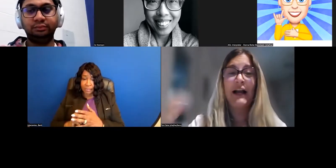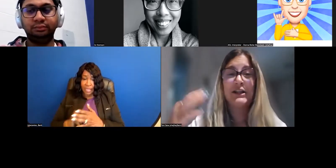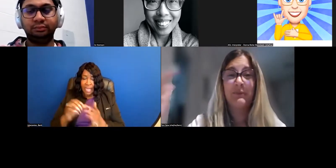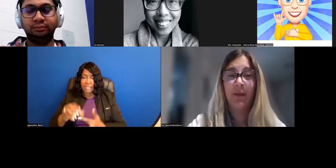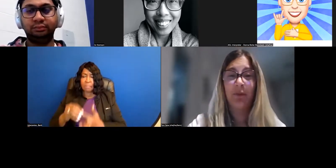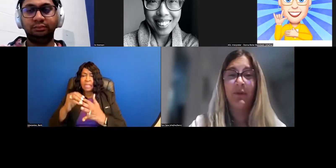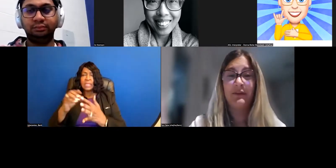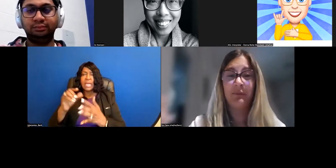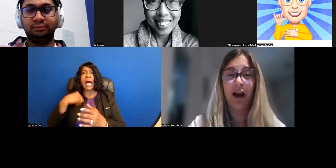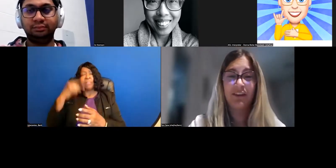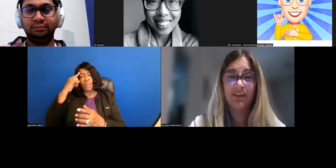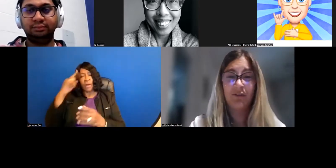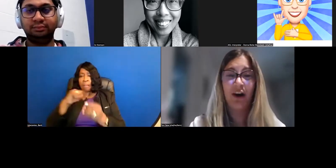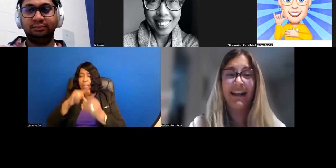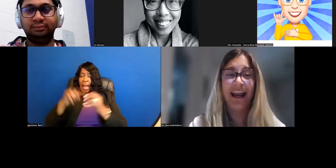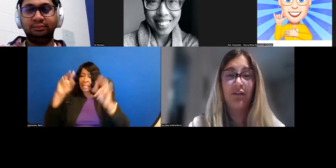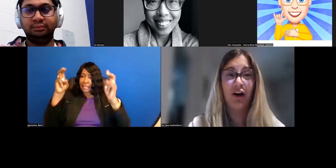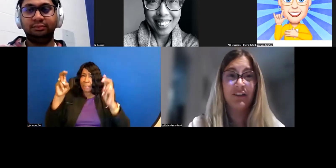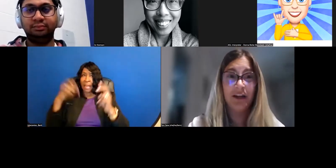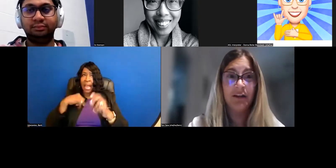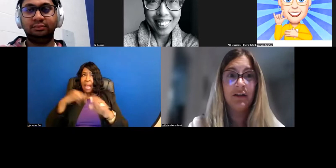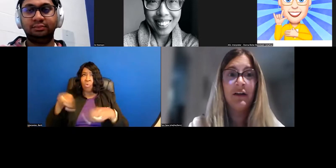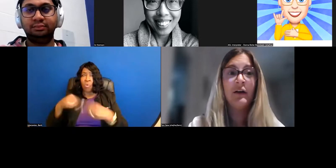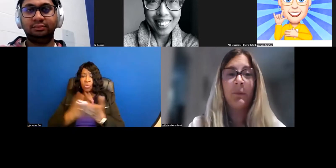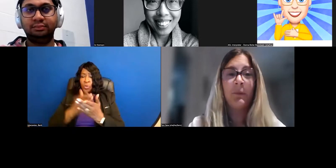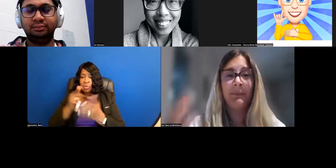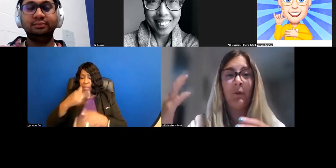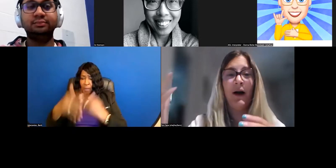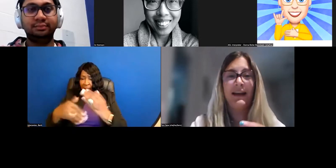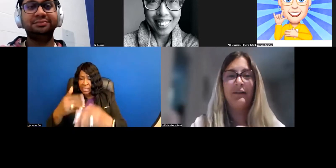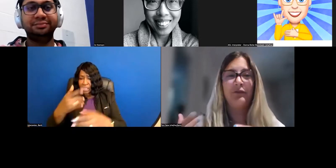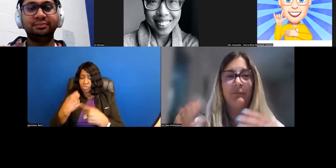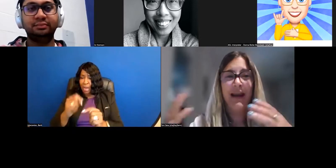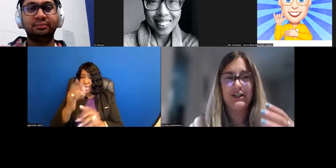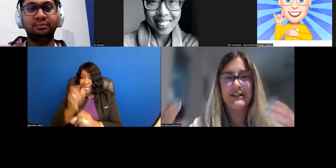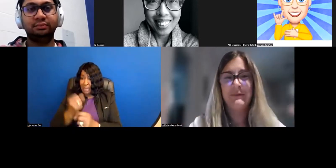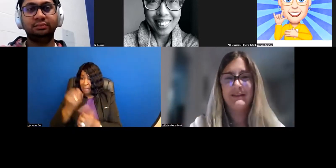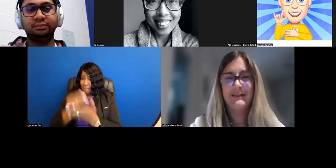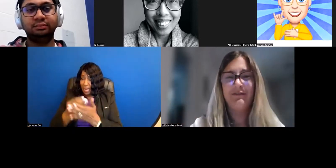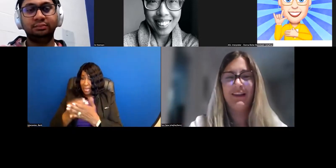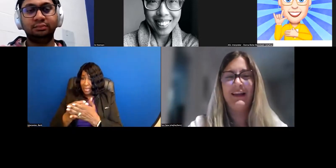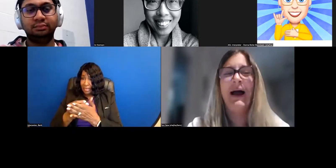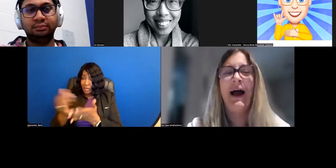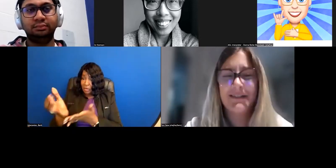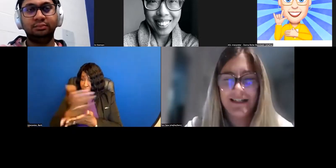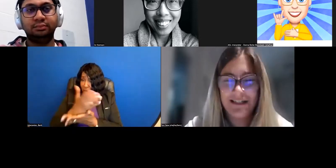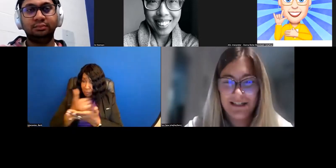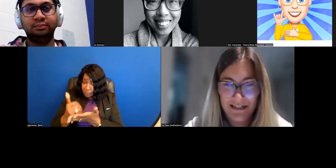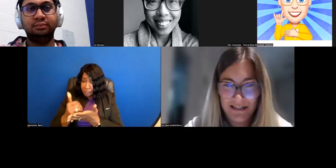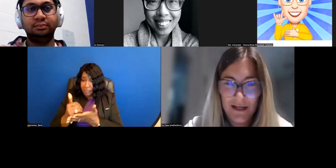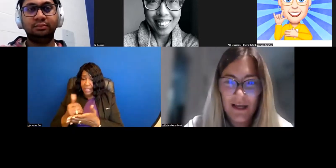I just went through this process of trying to get it funded where people wanted information specifically about DCCs.